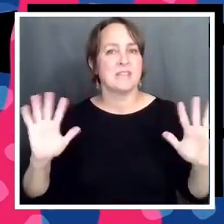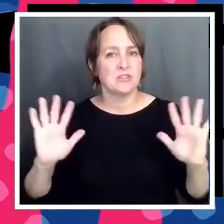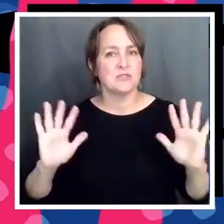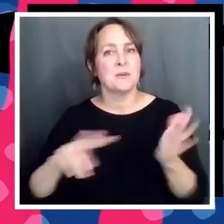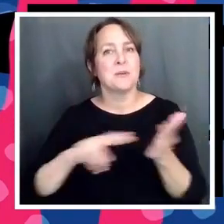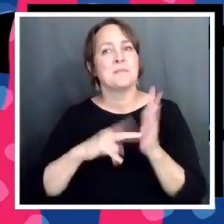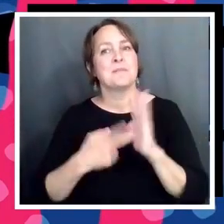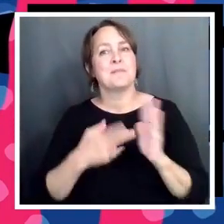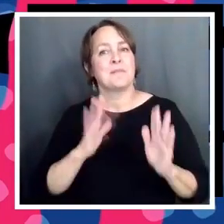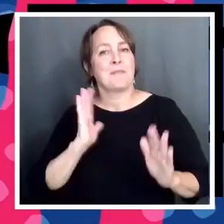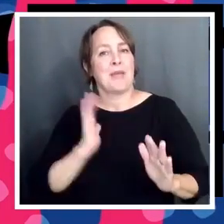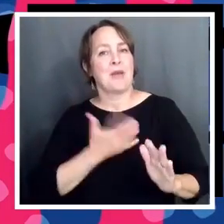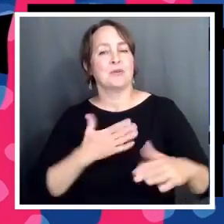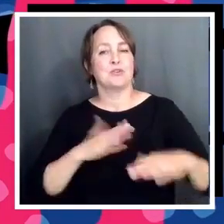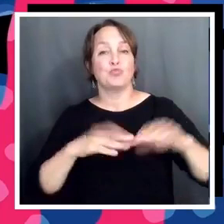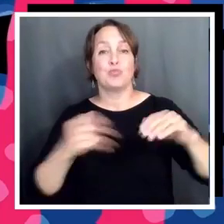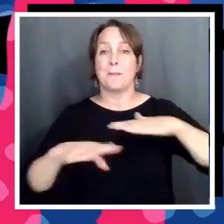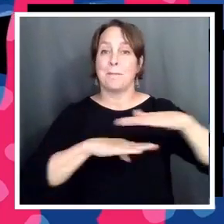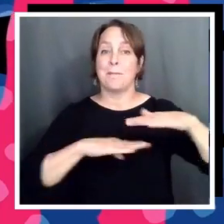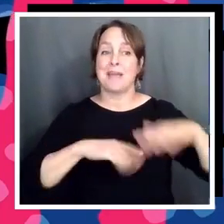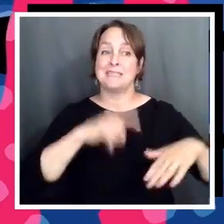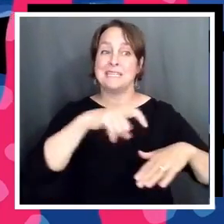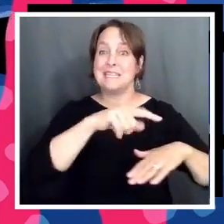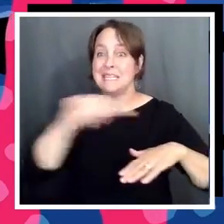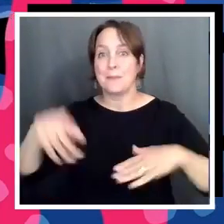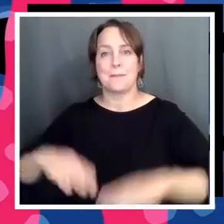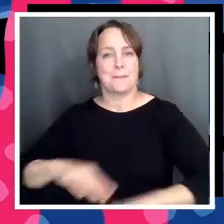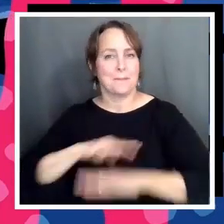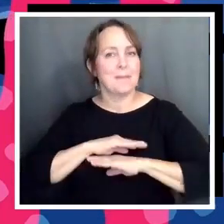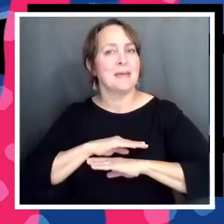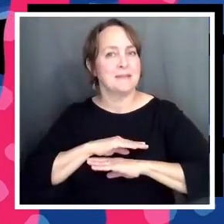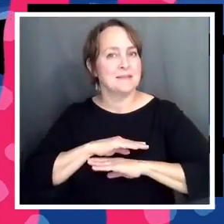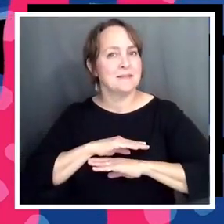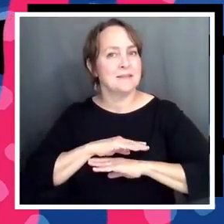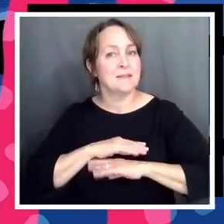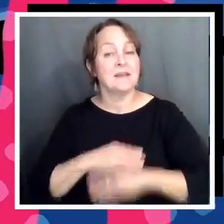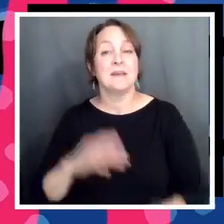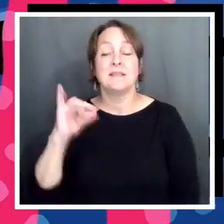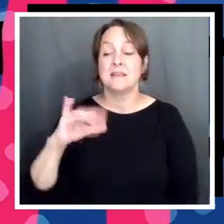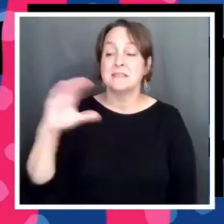TOWARD DISMANTLING POVERTY IN